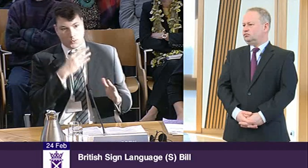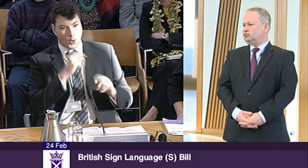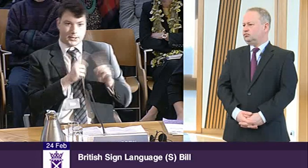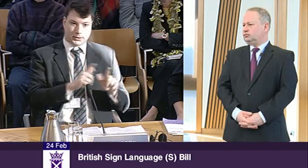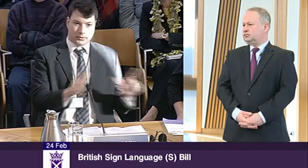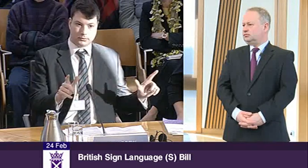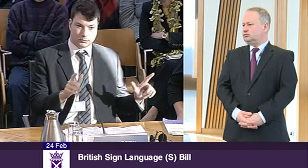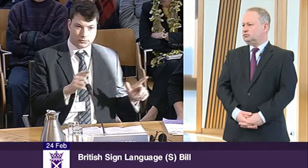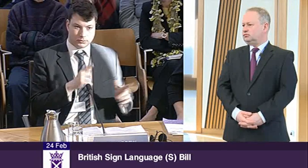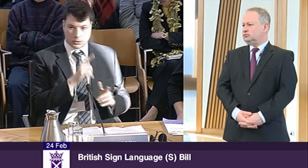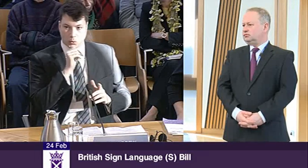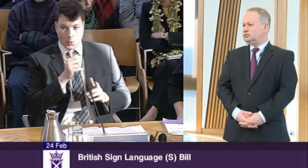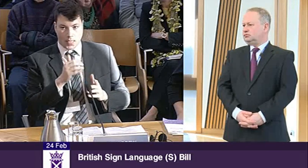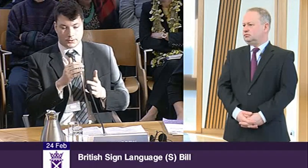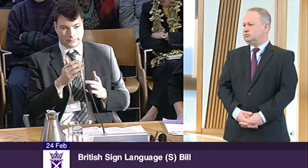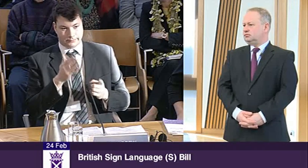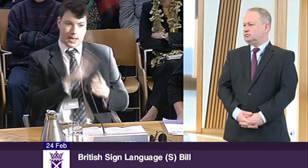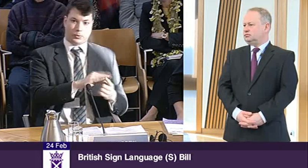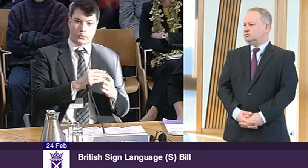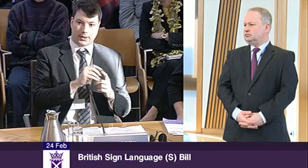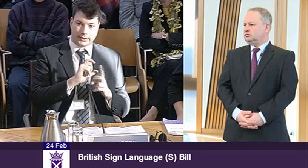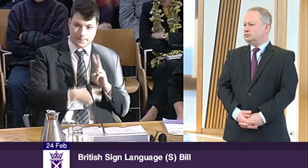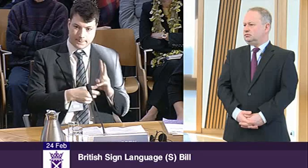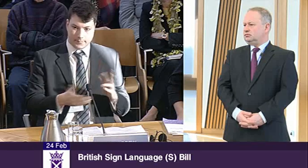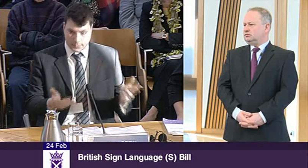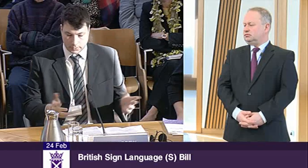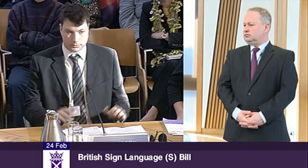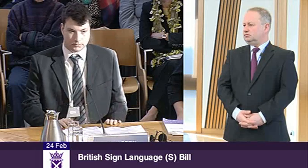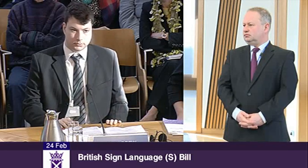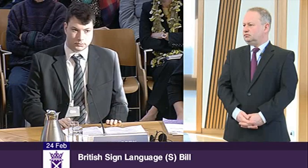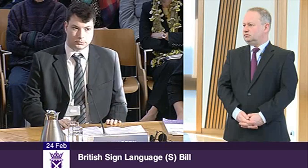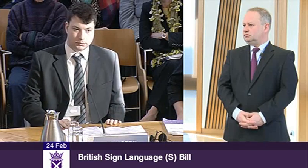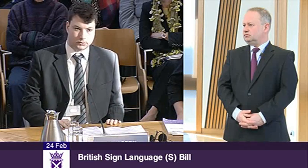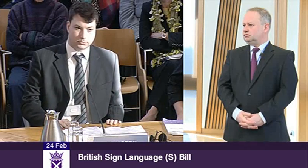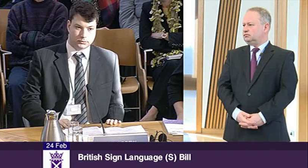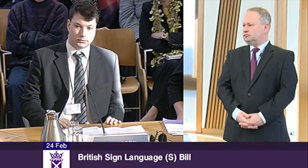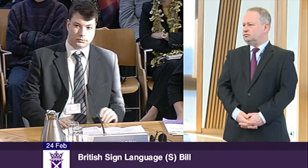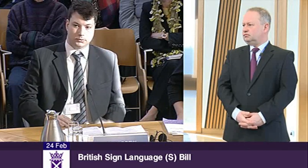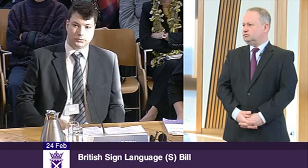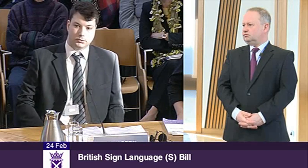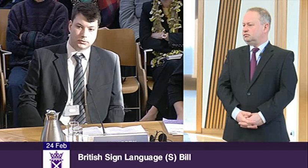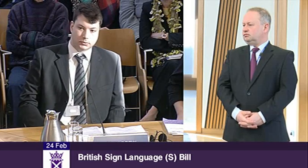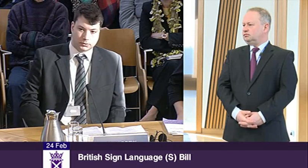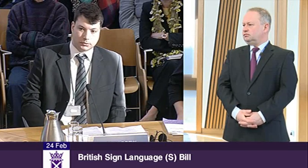Hopefully, educational establishments and employers will have an attitudinal and cultural